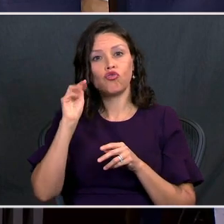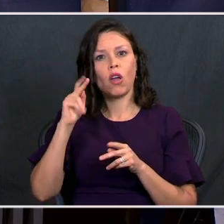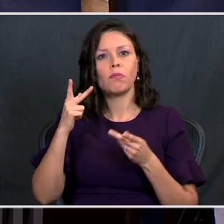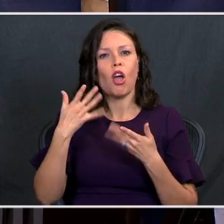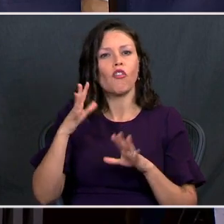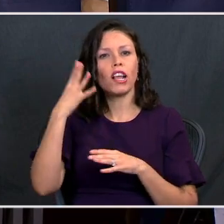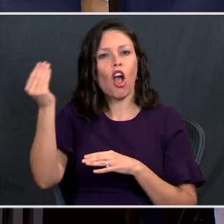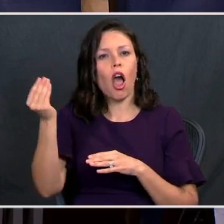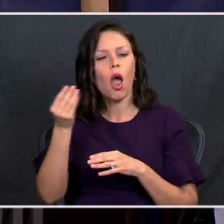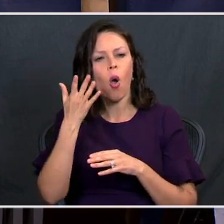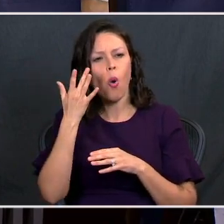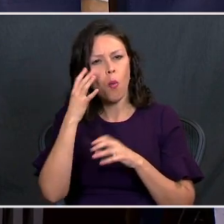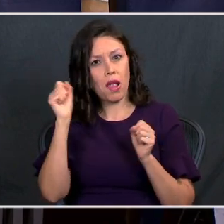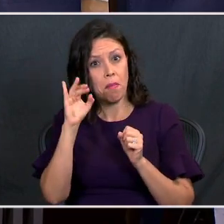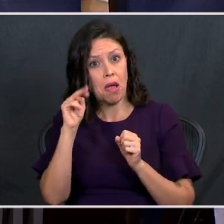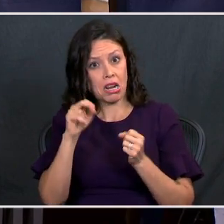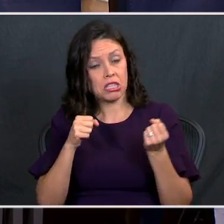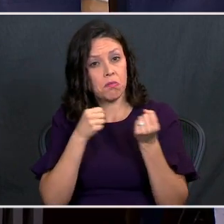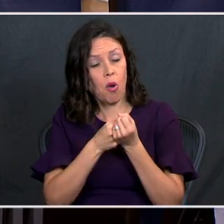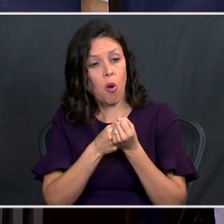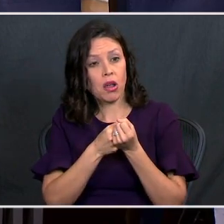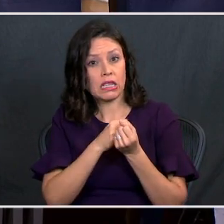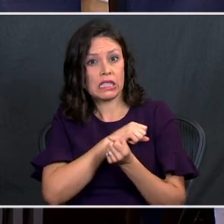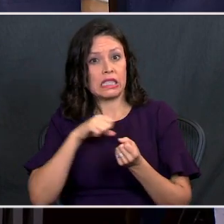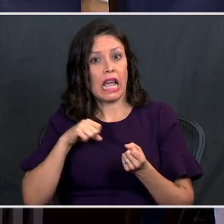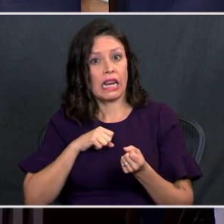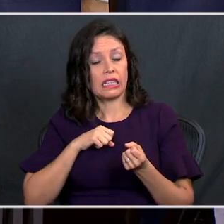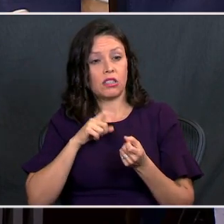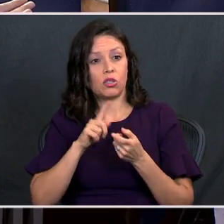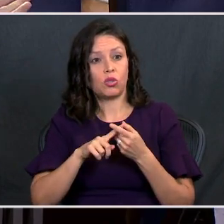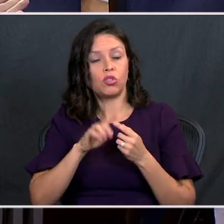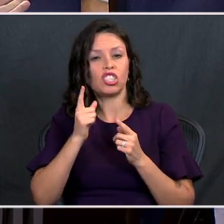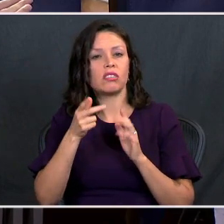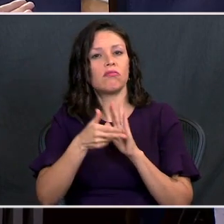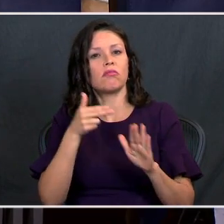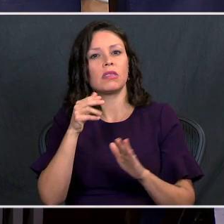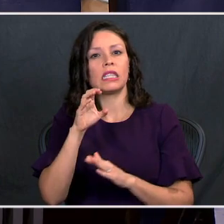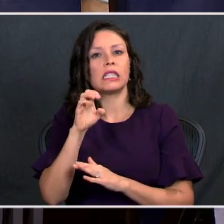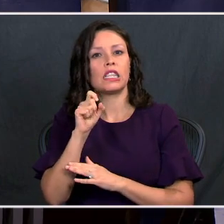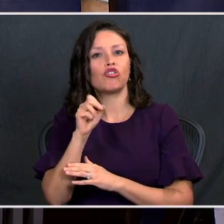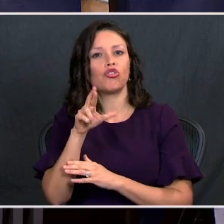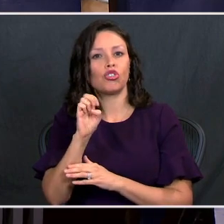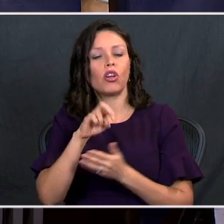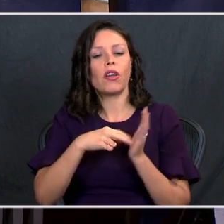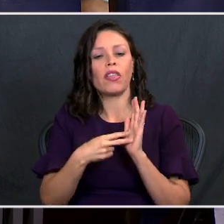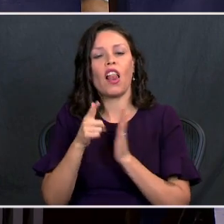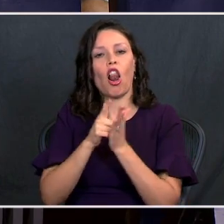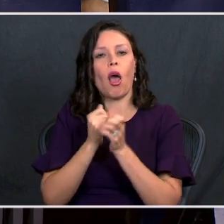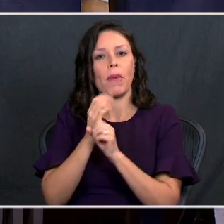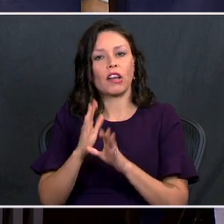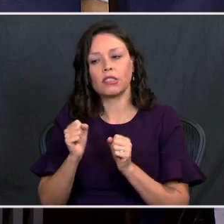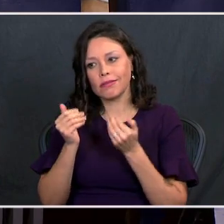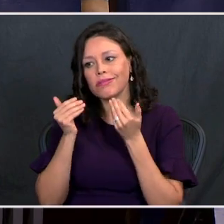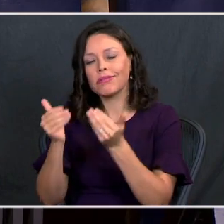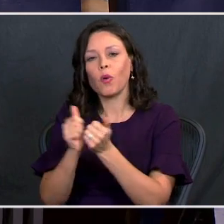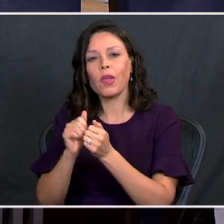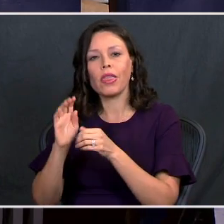would President Biden support maybe the Senate censuring him just so that lawmakers can move on with the people's business?